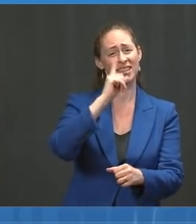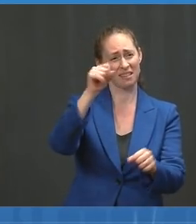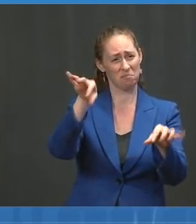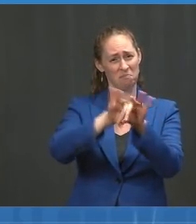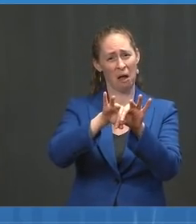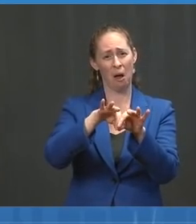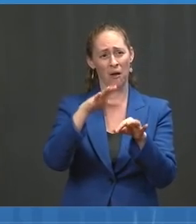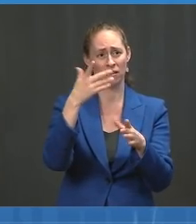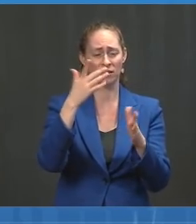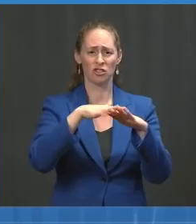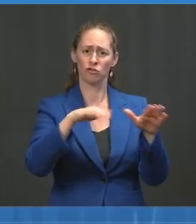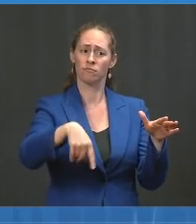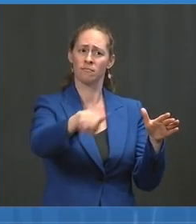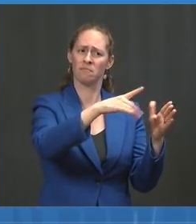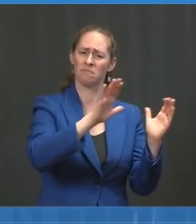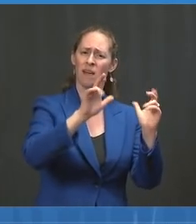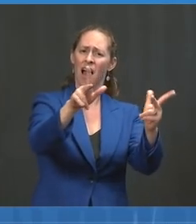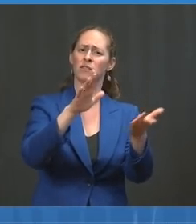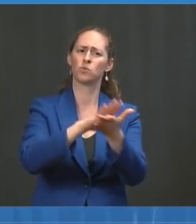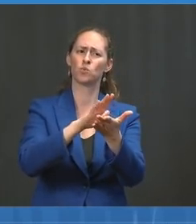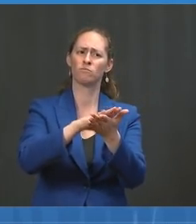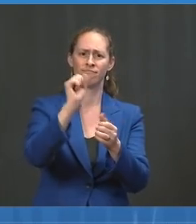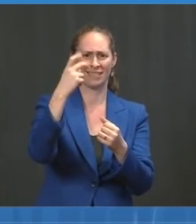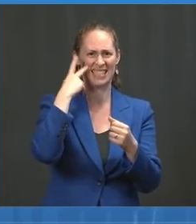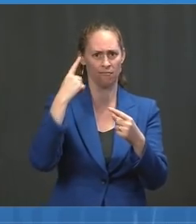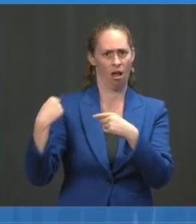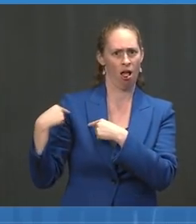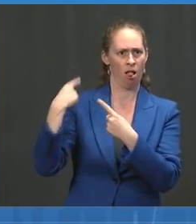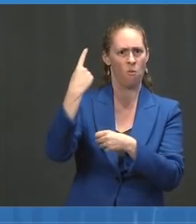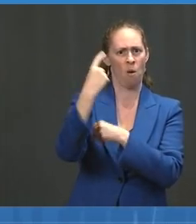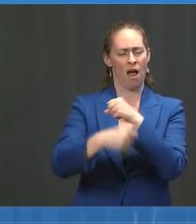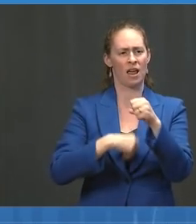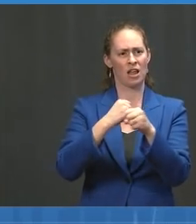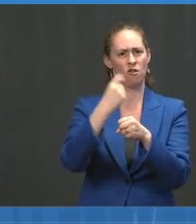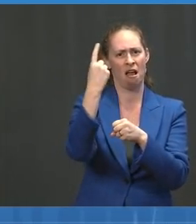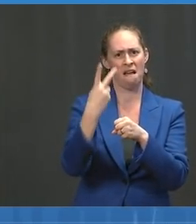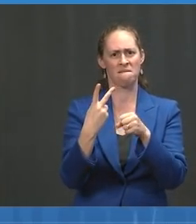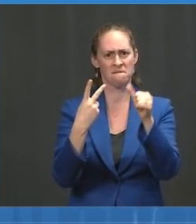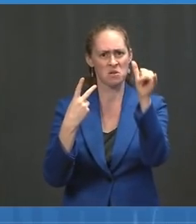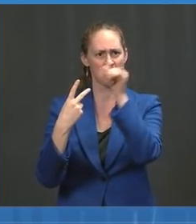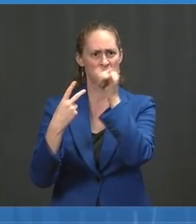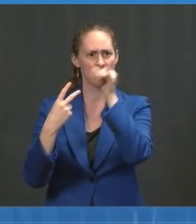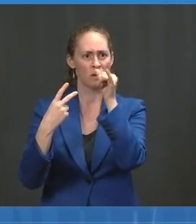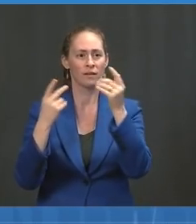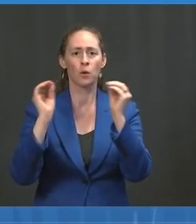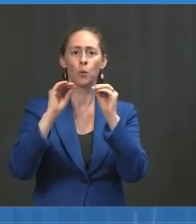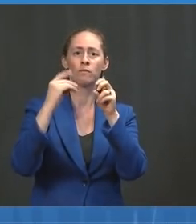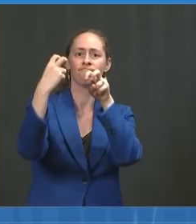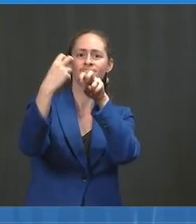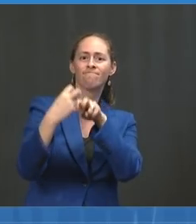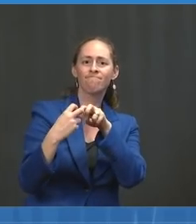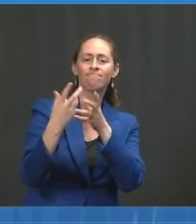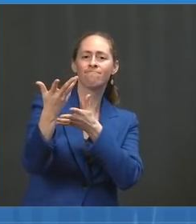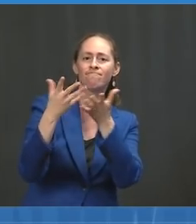We have seen over the last year and a half now the implications of not having our children in in-person learning. We know that most of the disease